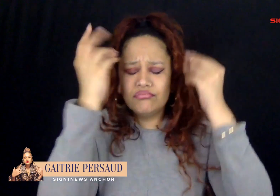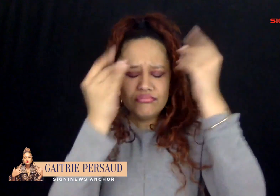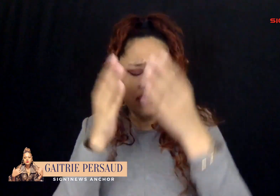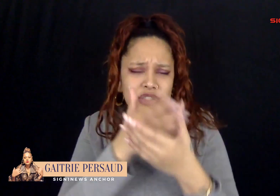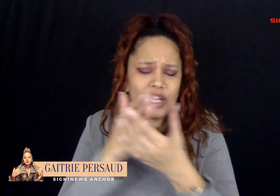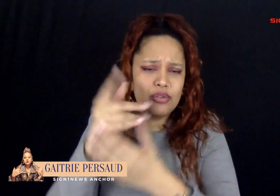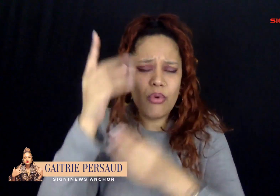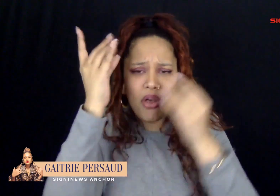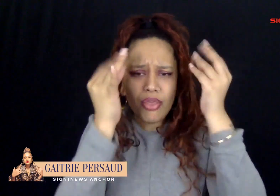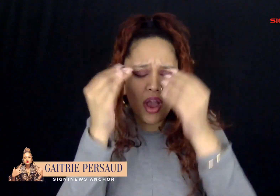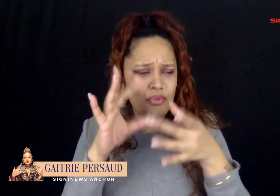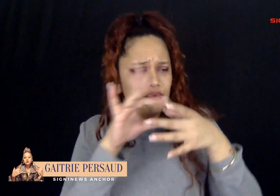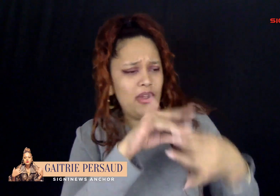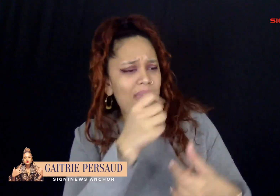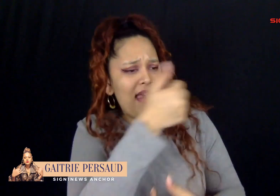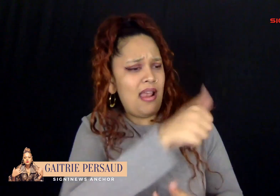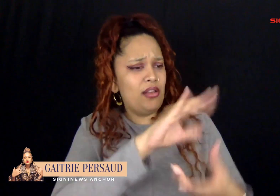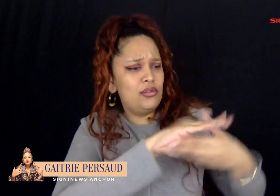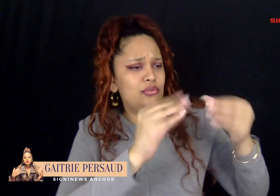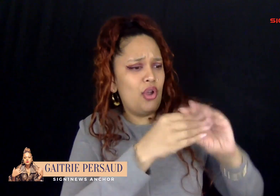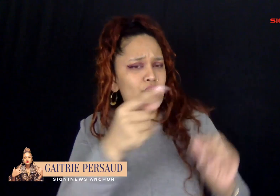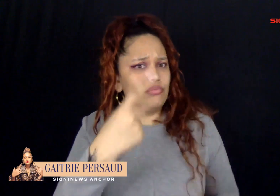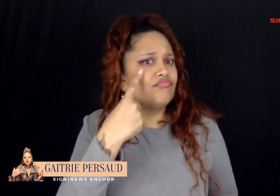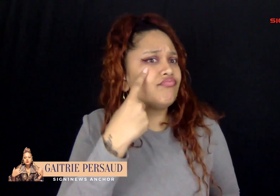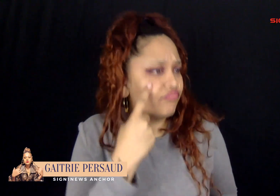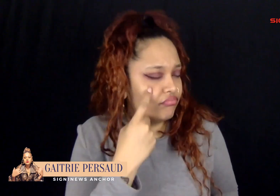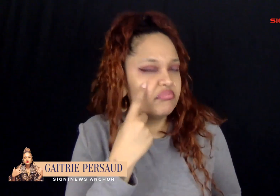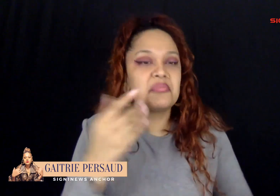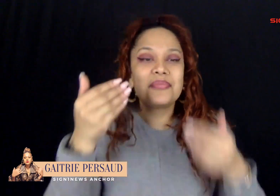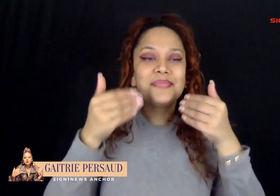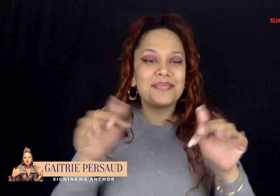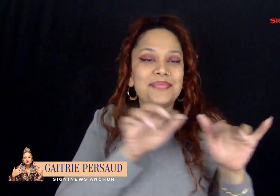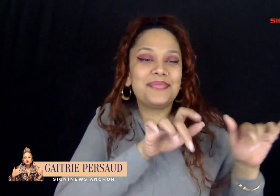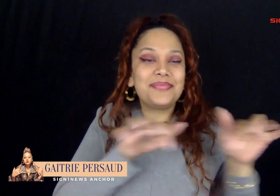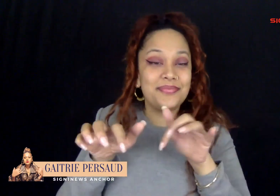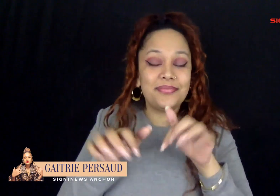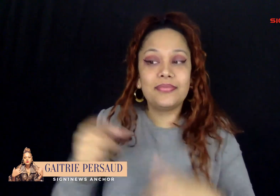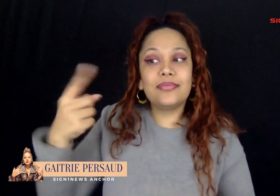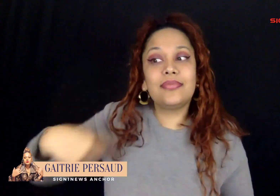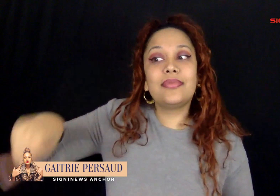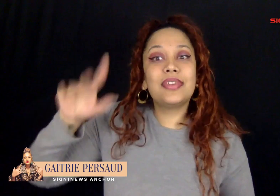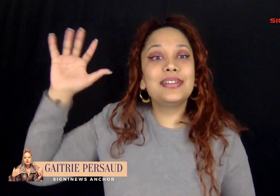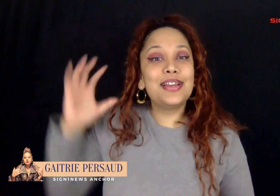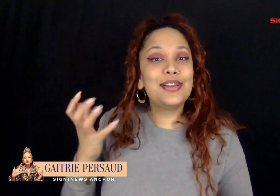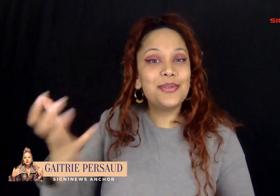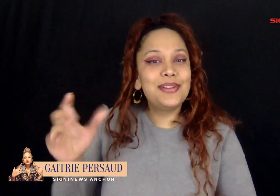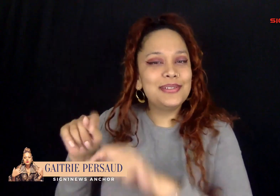if you post an interesting comment during this update we may add it at the bottom of the screen